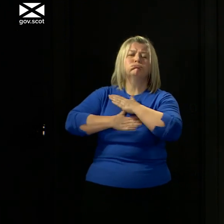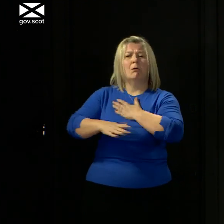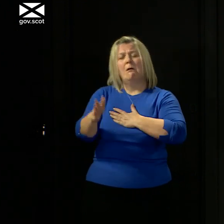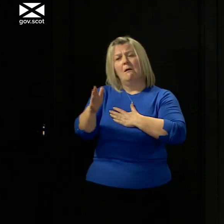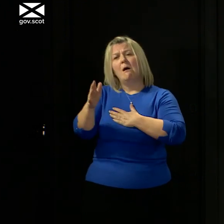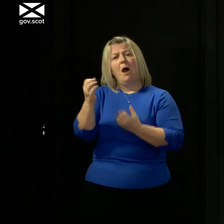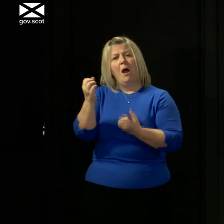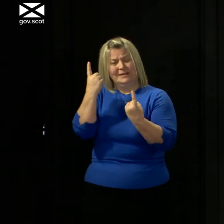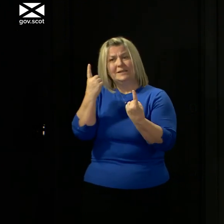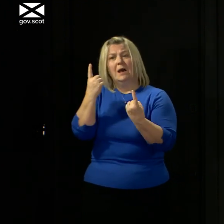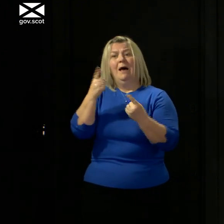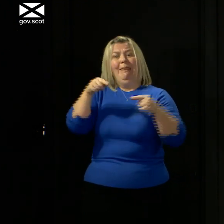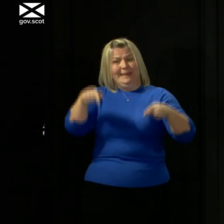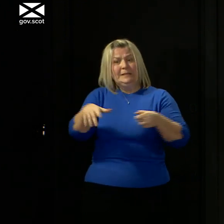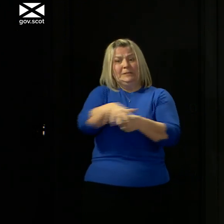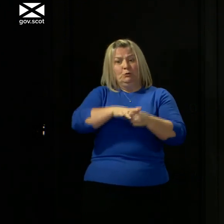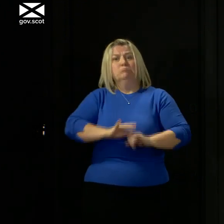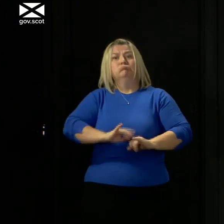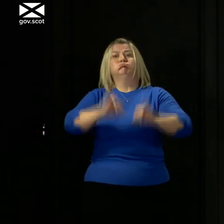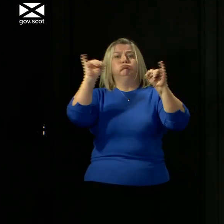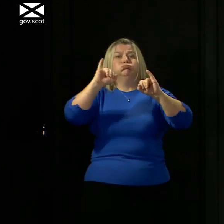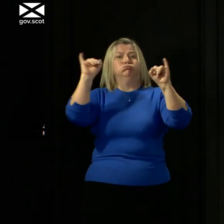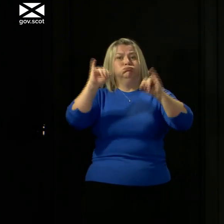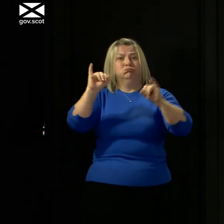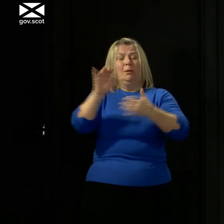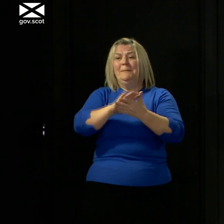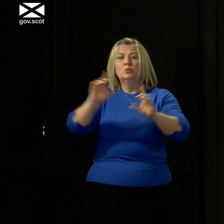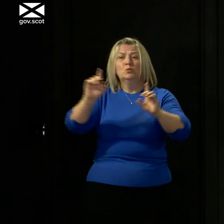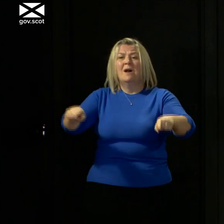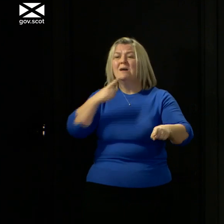difficult is me by not being able to say goodbye to your loved ones in the way